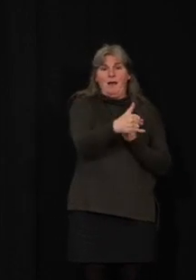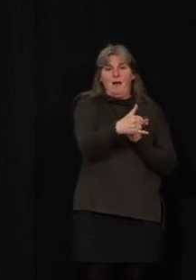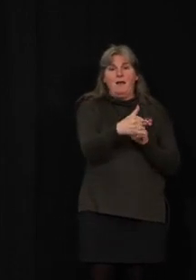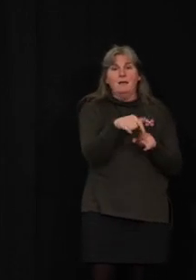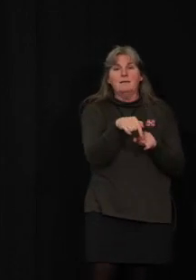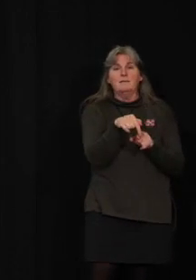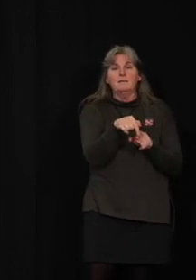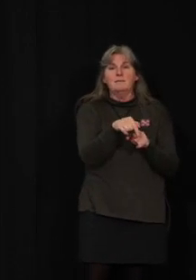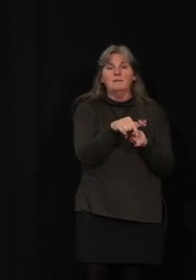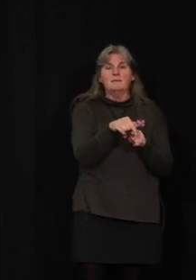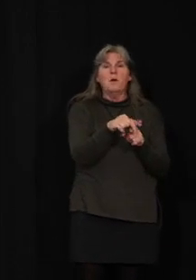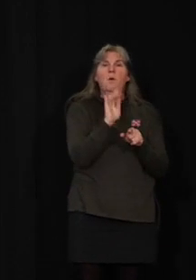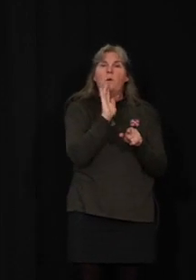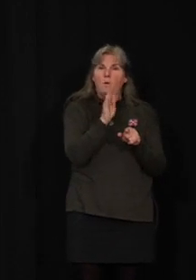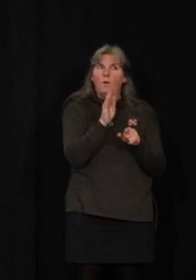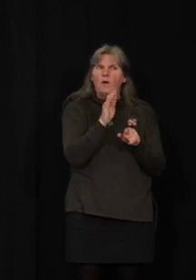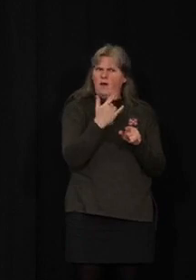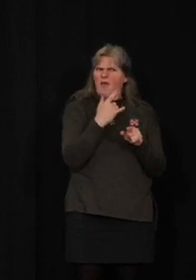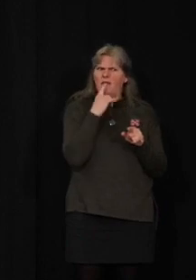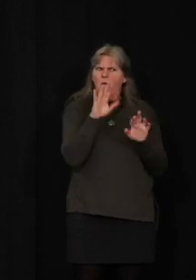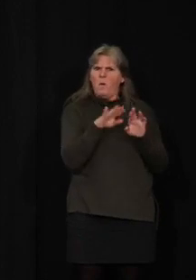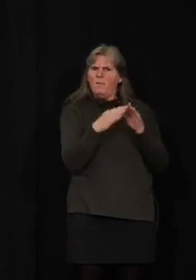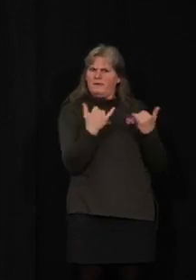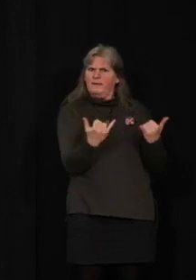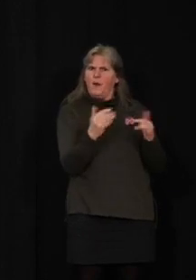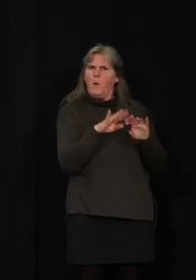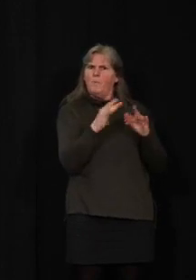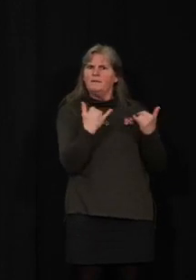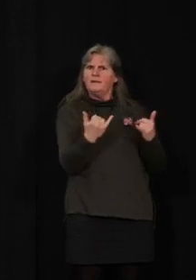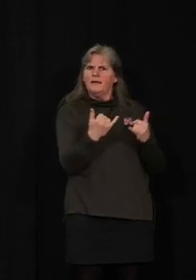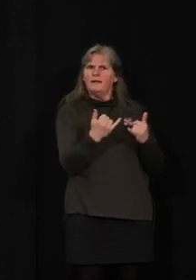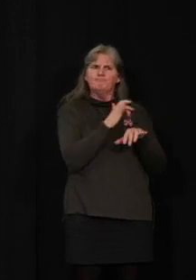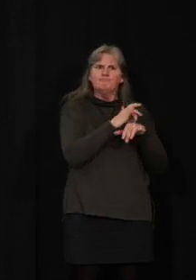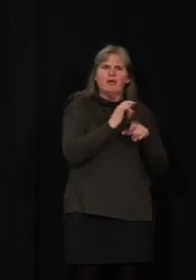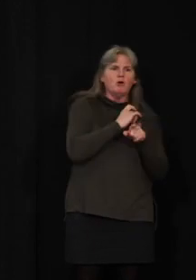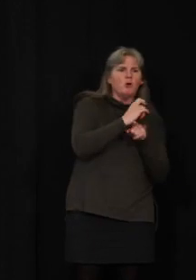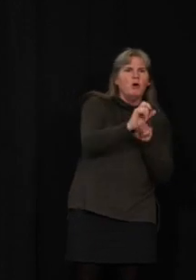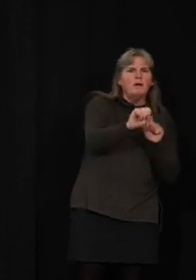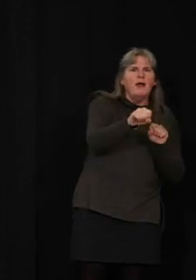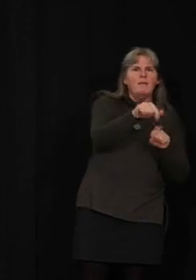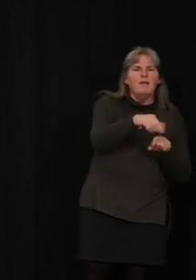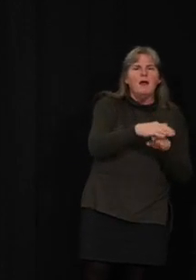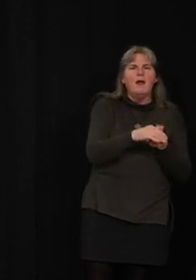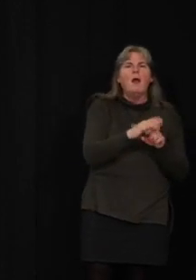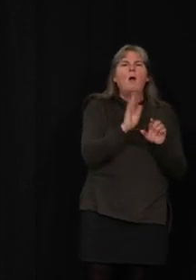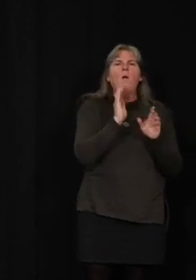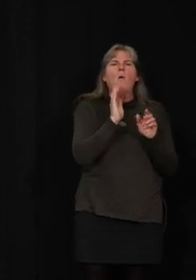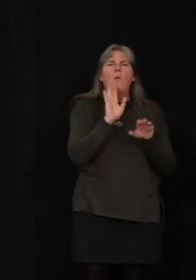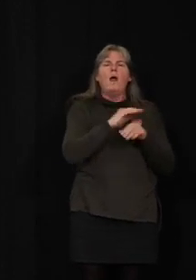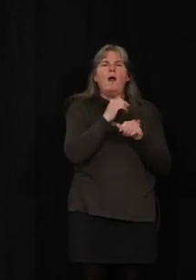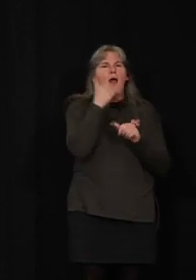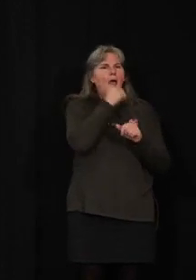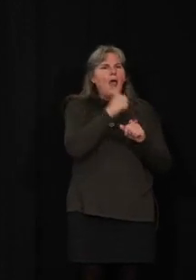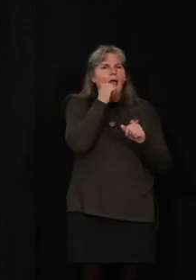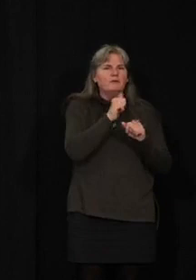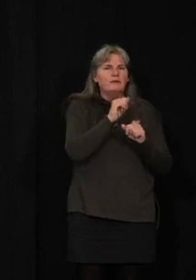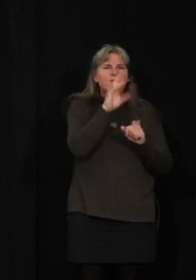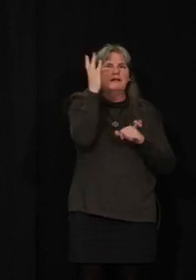And that line is open today, within the hour and it is going to be open every day, seven days a week from 7:30 AM until 8:00 M